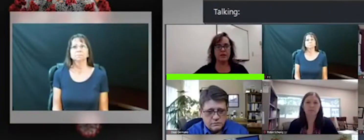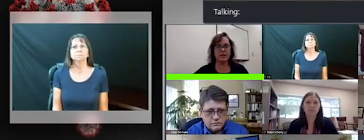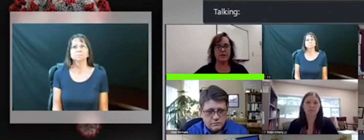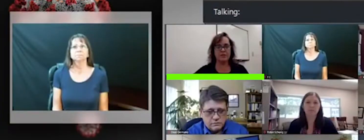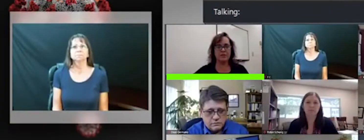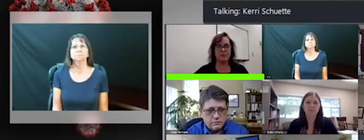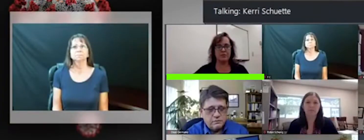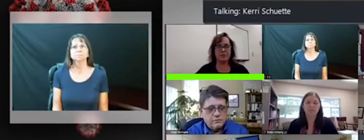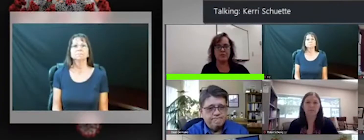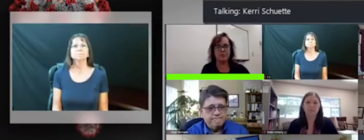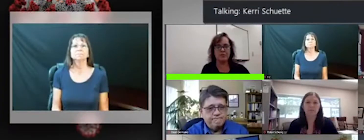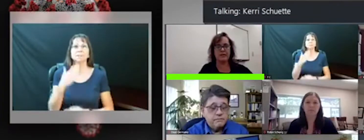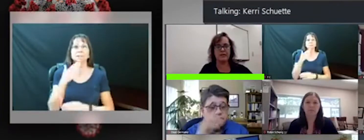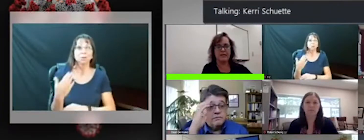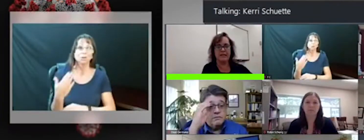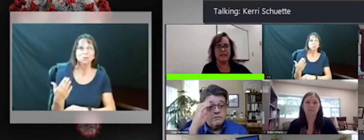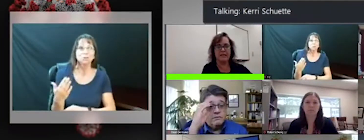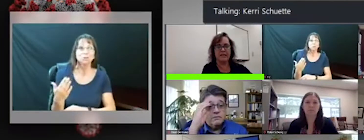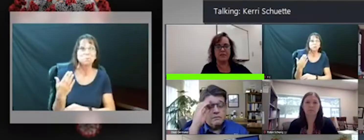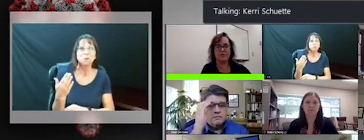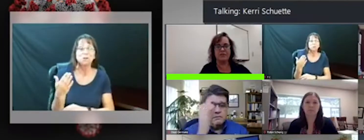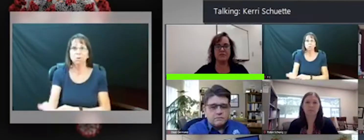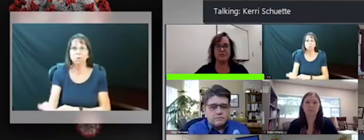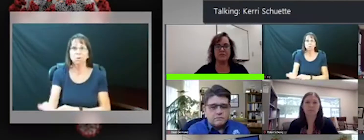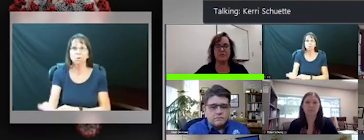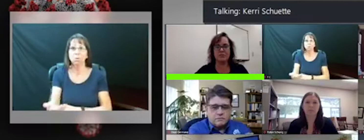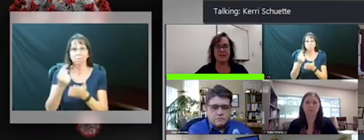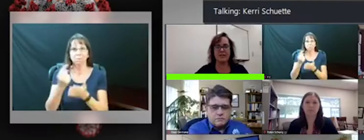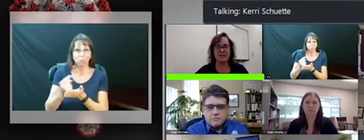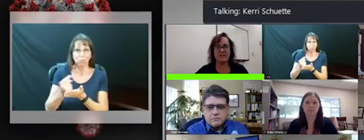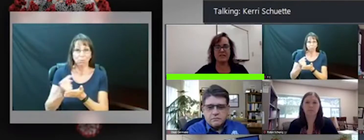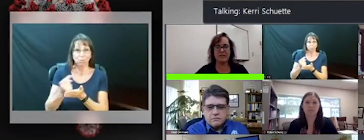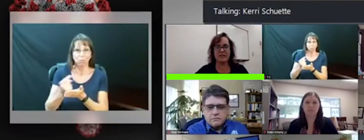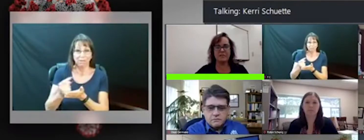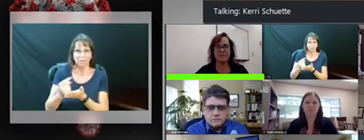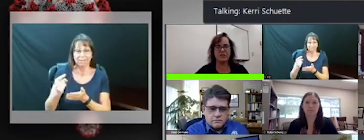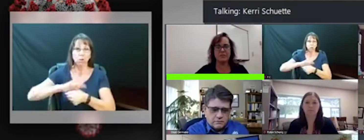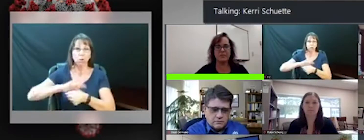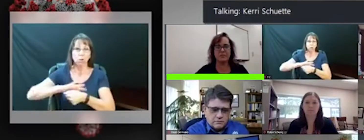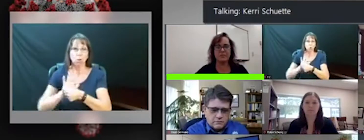Good morning. Welcome to the weekly COVID-19 media update. I'm Kerri Schuette,